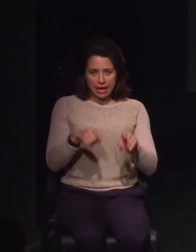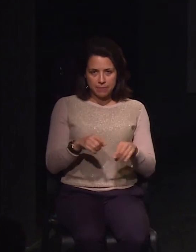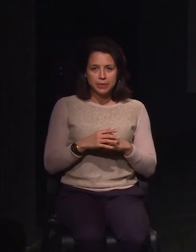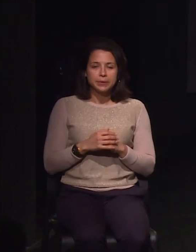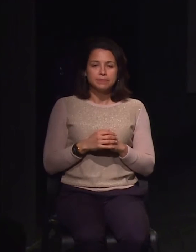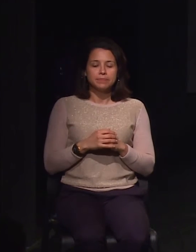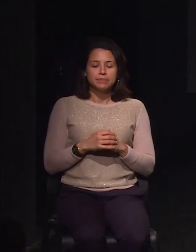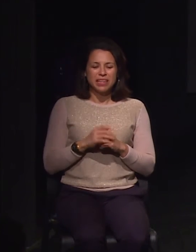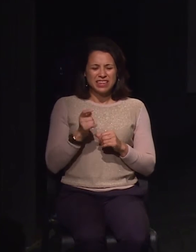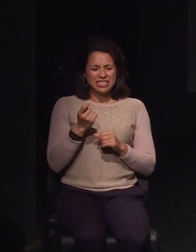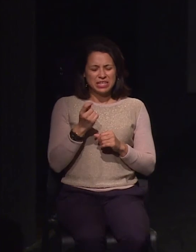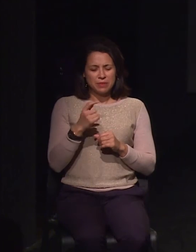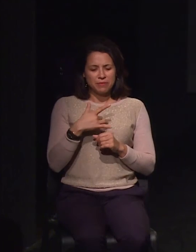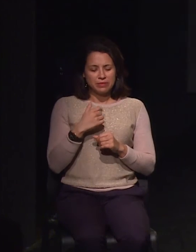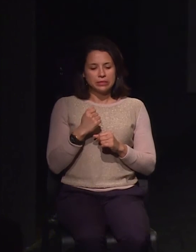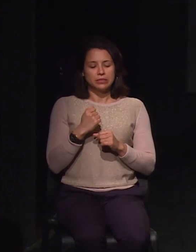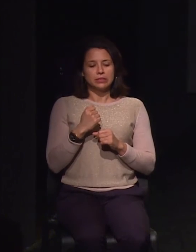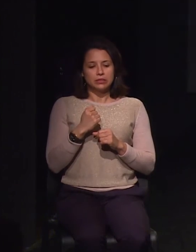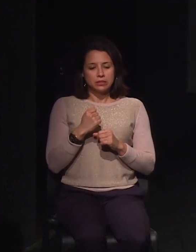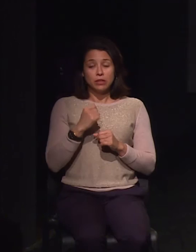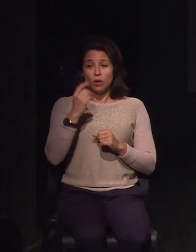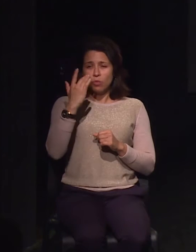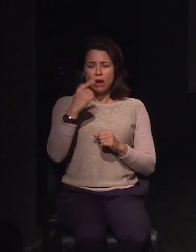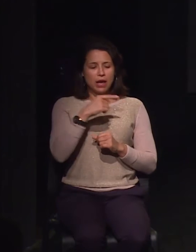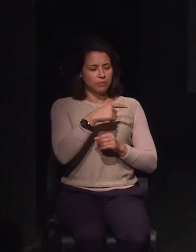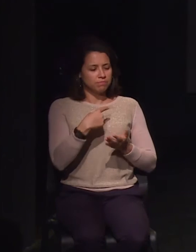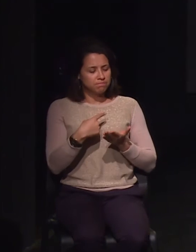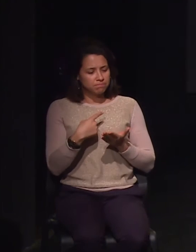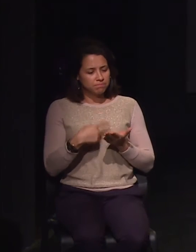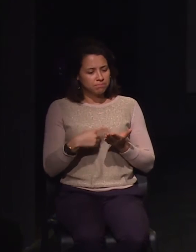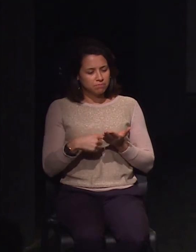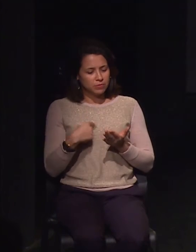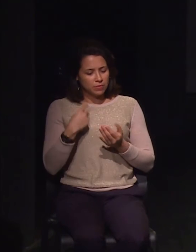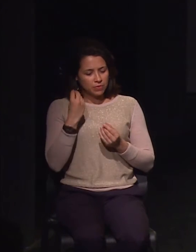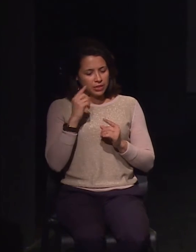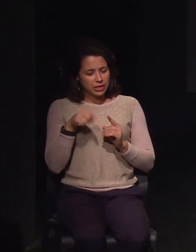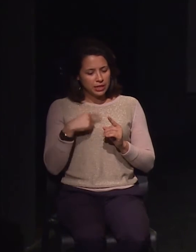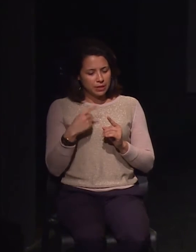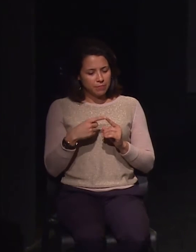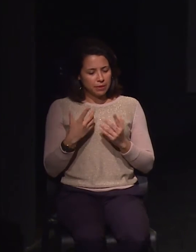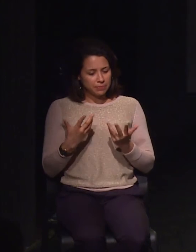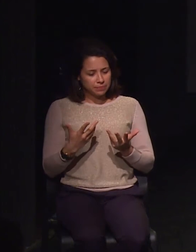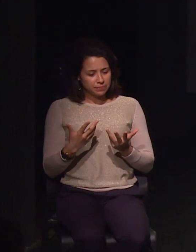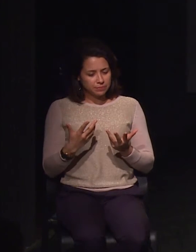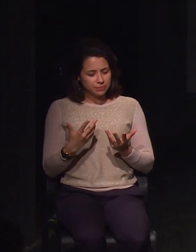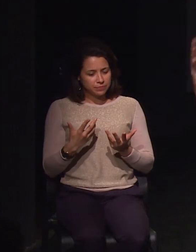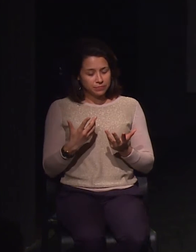I was thinking about, while you were talking, it’s all struggle.